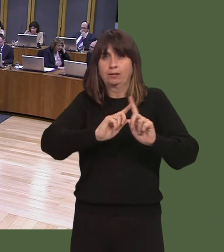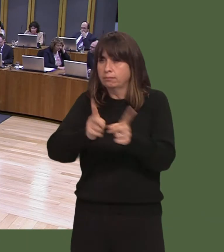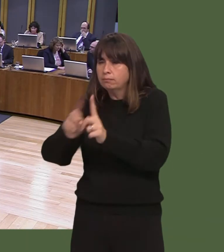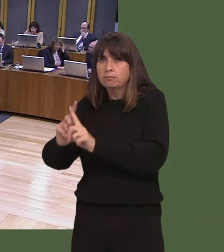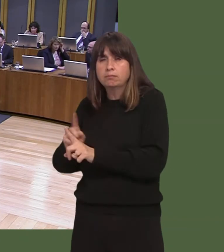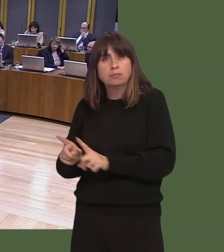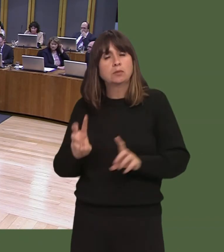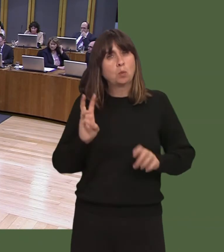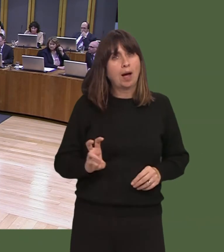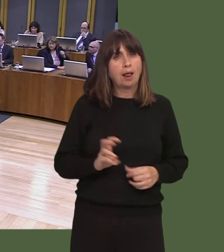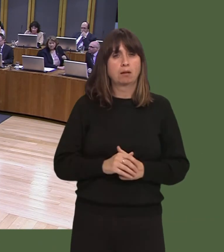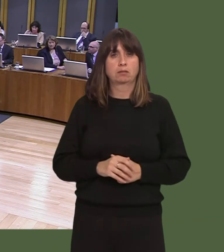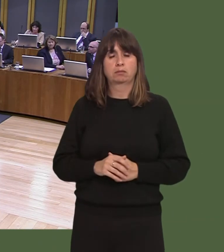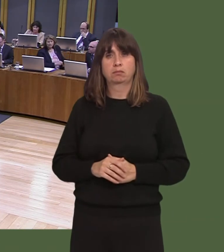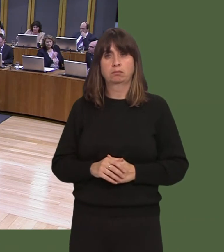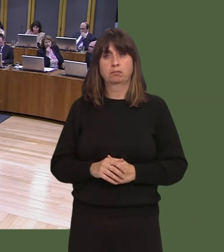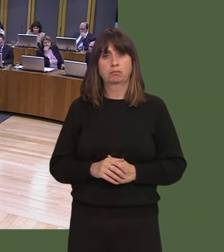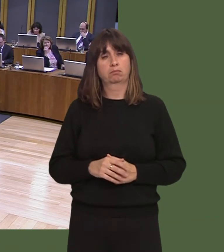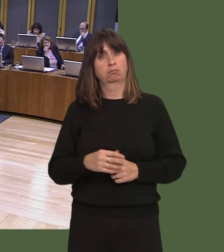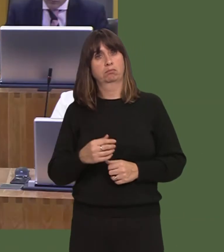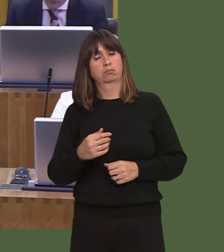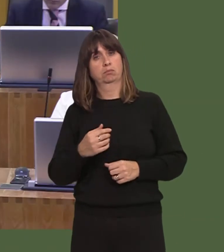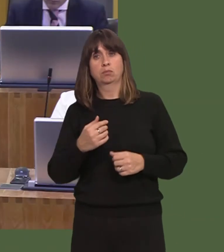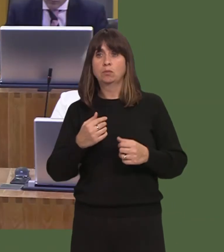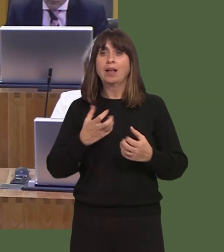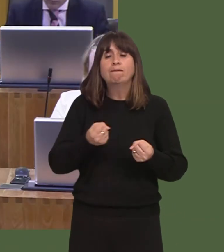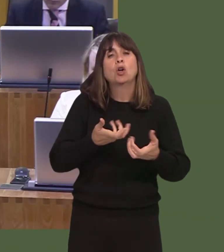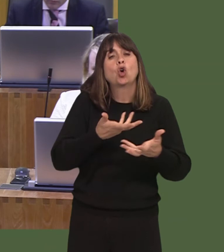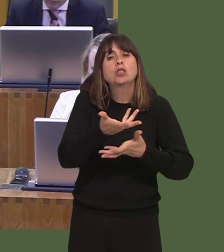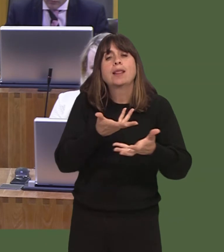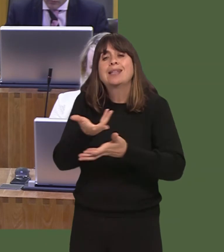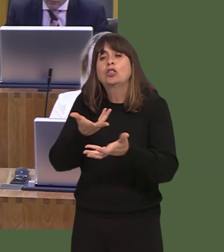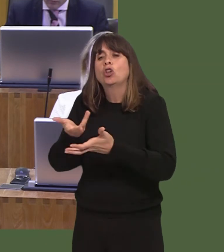As part of the processes, we have responded to the pre-application consultation and we